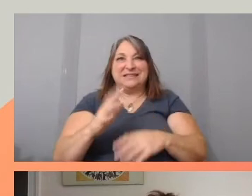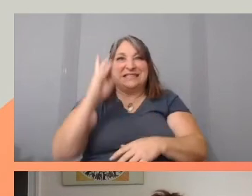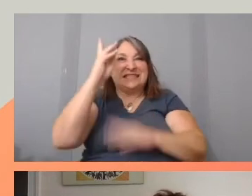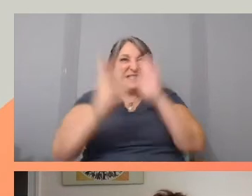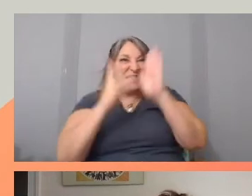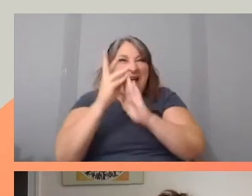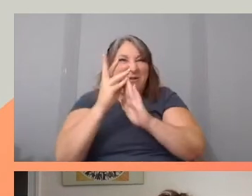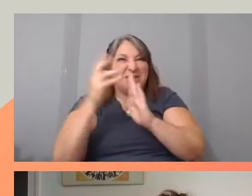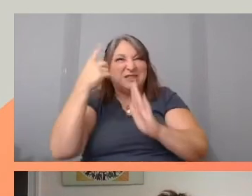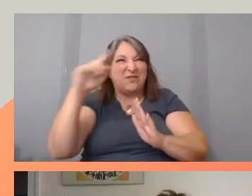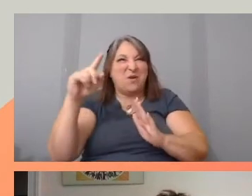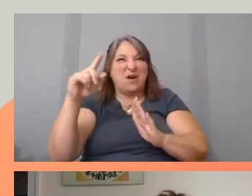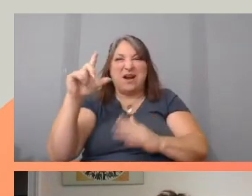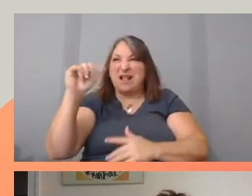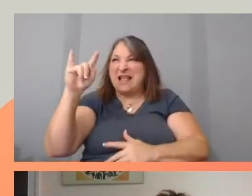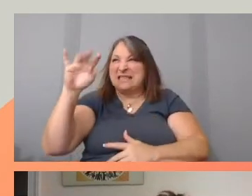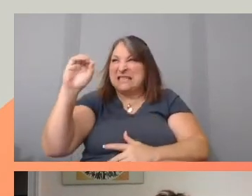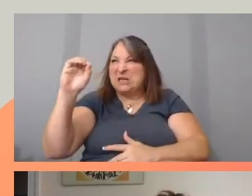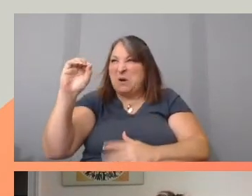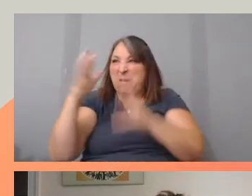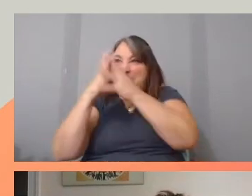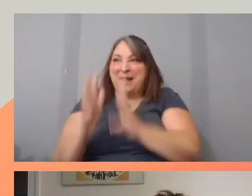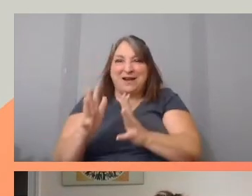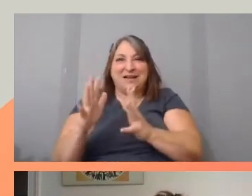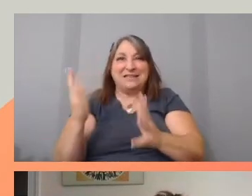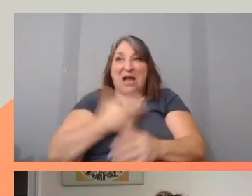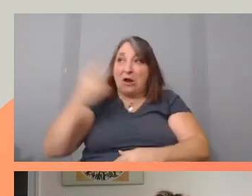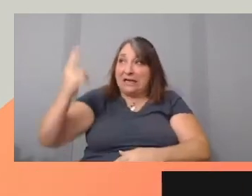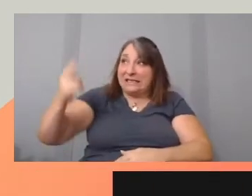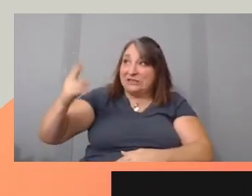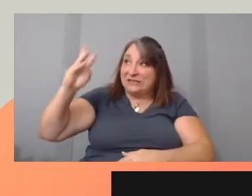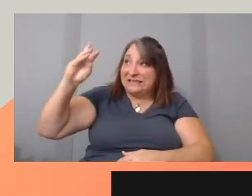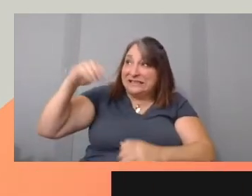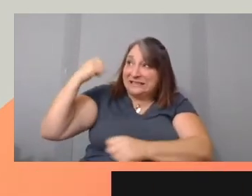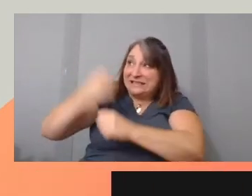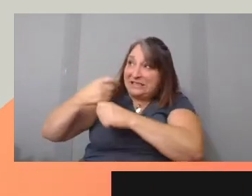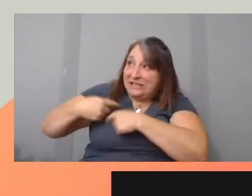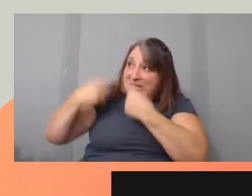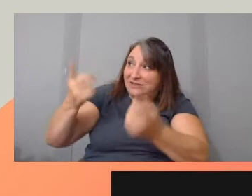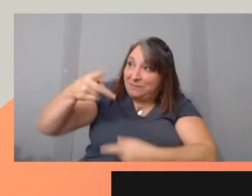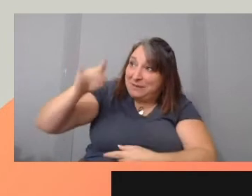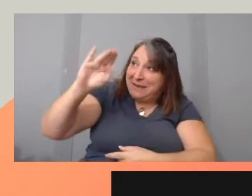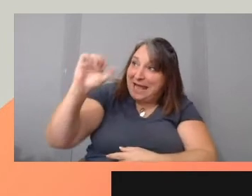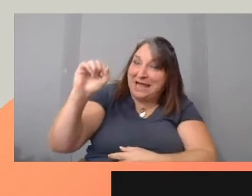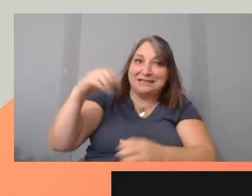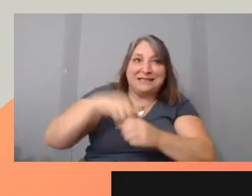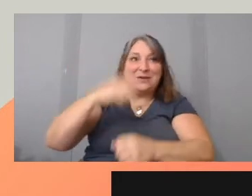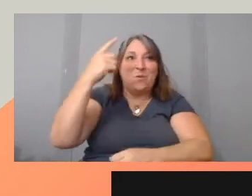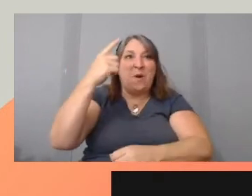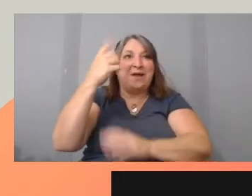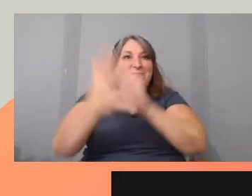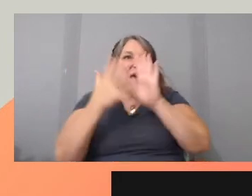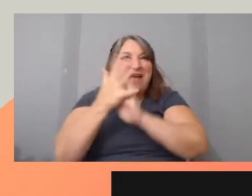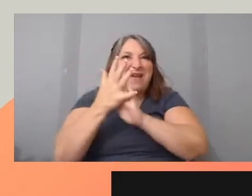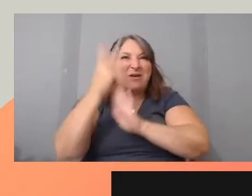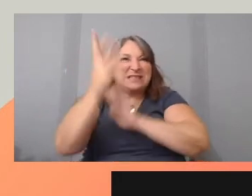into six hours over 60 years of public media. So it is like a long overdue time coming.